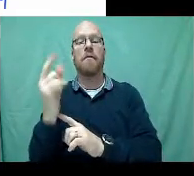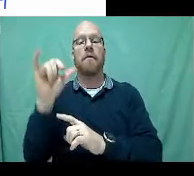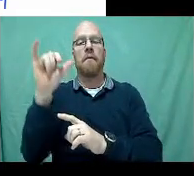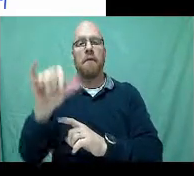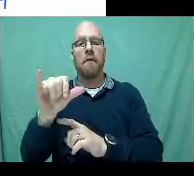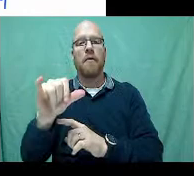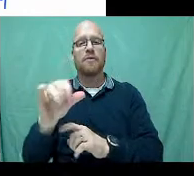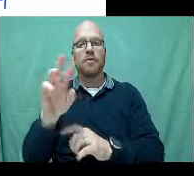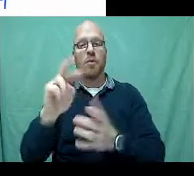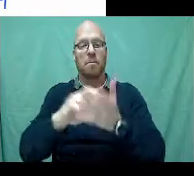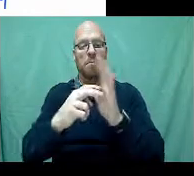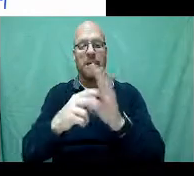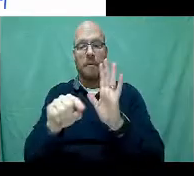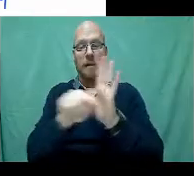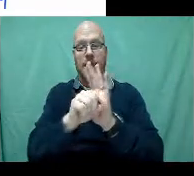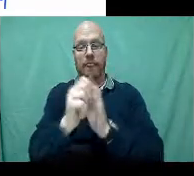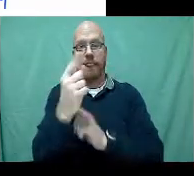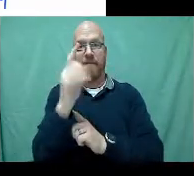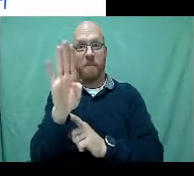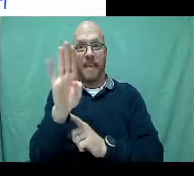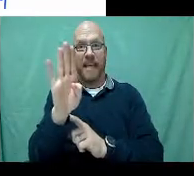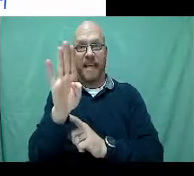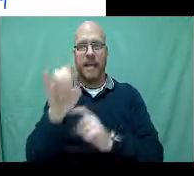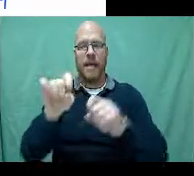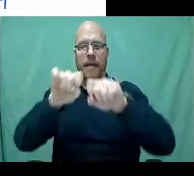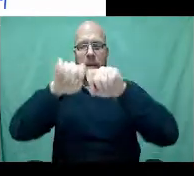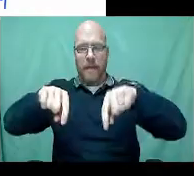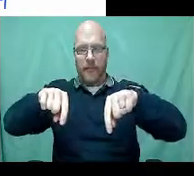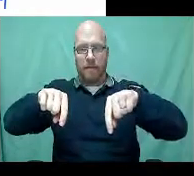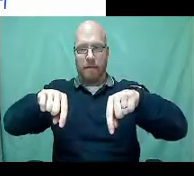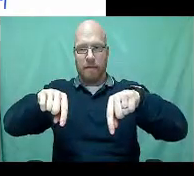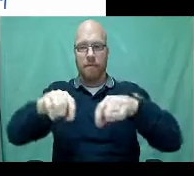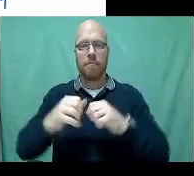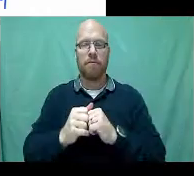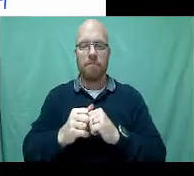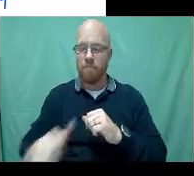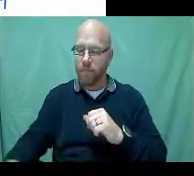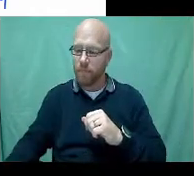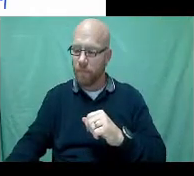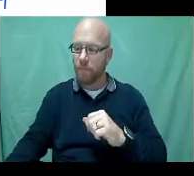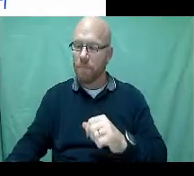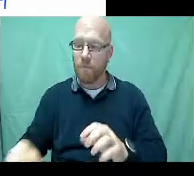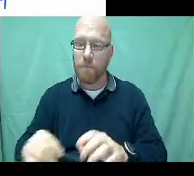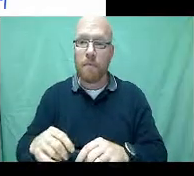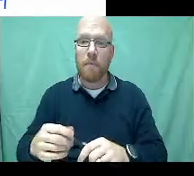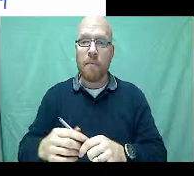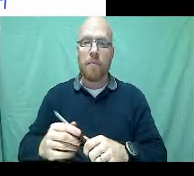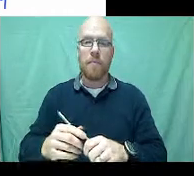So we're going to split our middle term, 11b, into 2 terms, negative 2b and negative 9b.